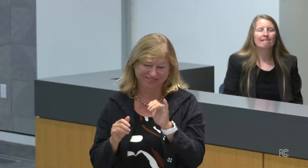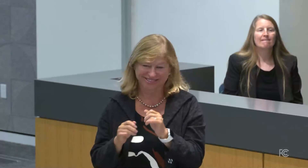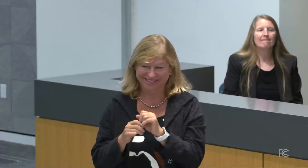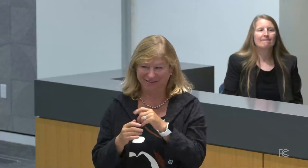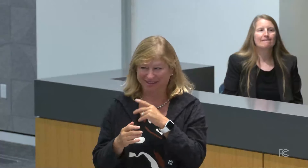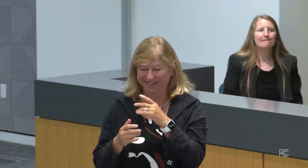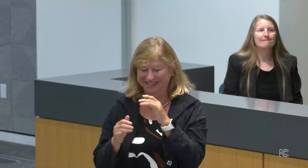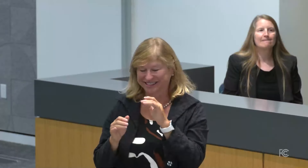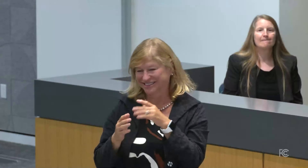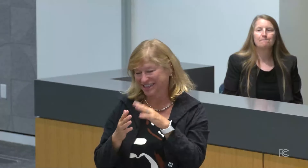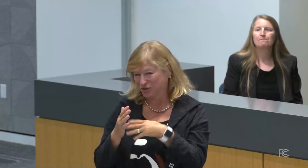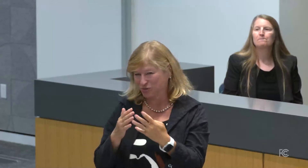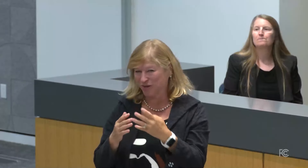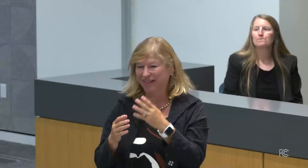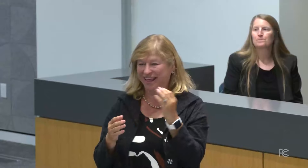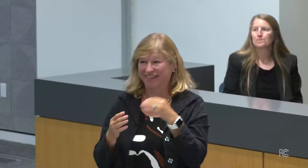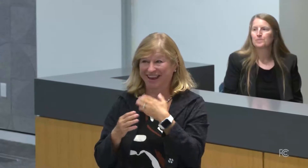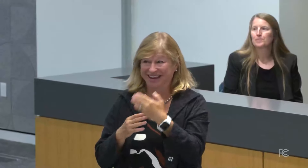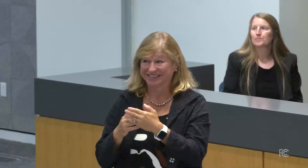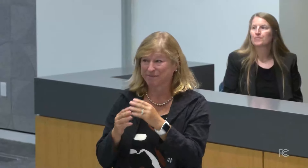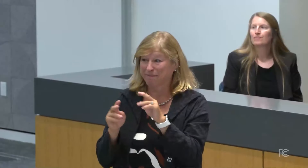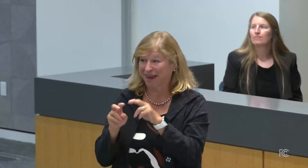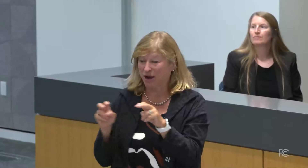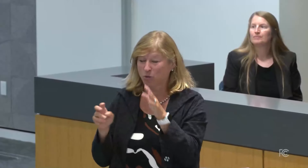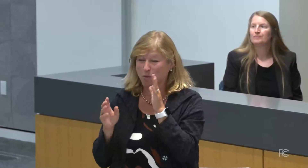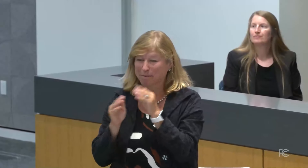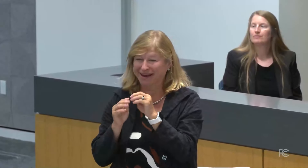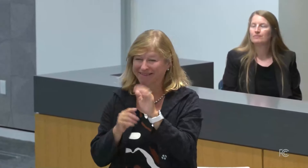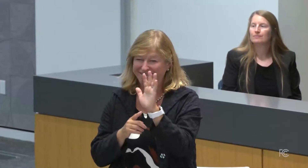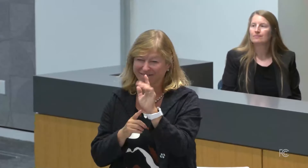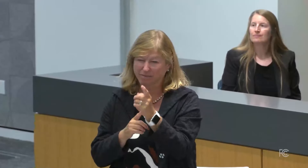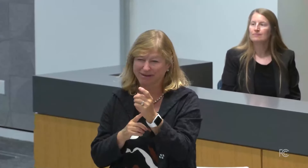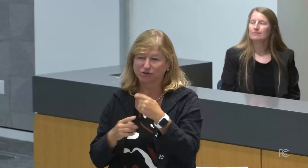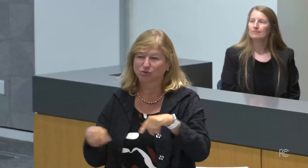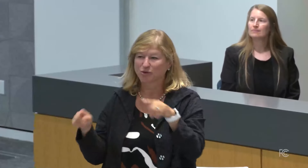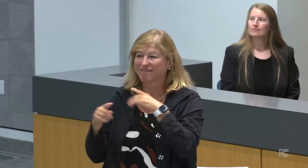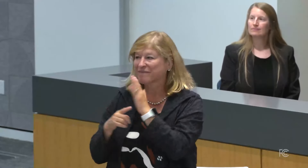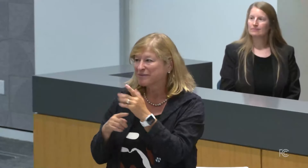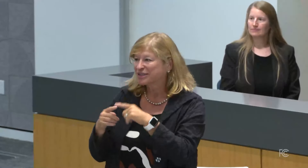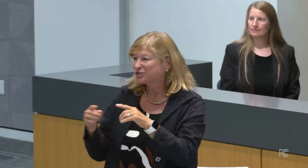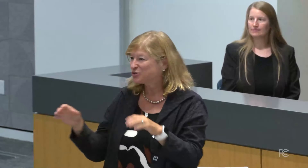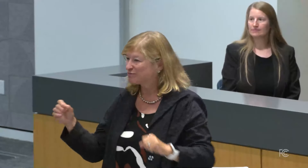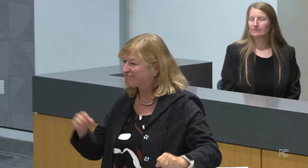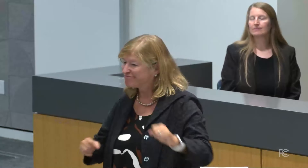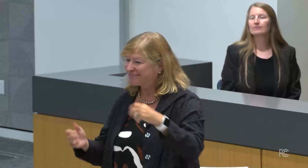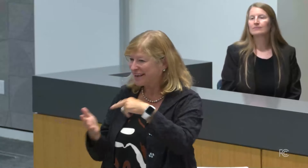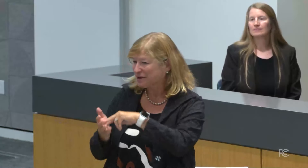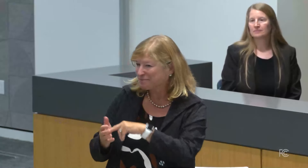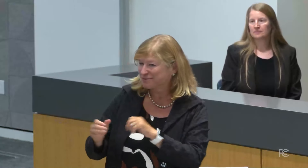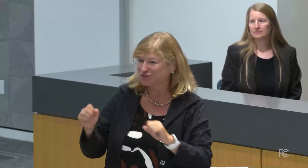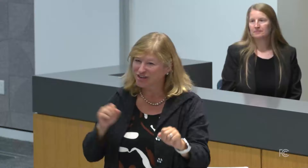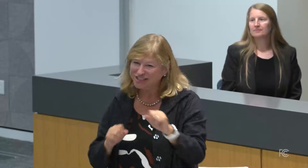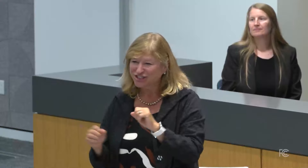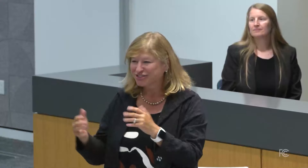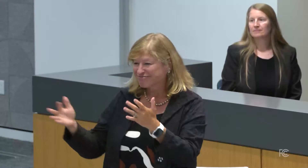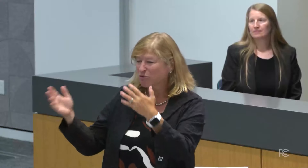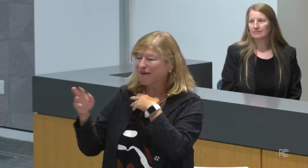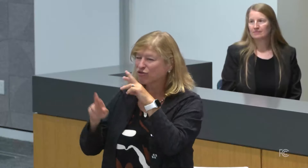SUZY ROSEN SINGLETON: THANK YOU SO MUCH, TOM. SUZY HERE. I SEE SOME HANDS WAVING IN THE AUDIENCE, AS WELL. WE DO NEED TO WRAP THIS